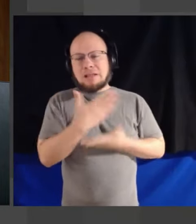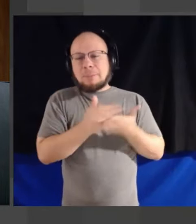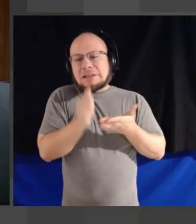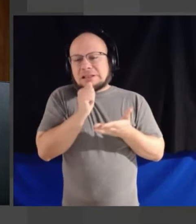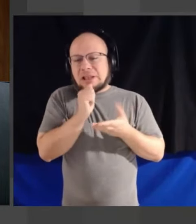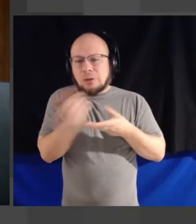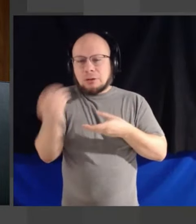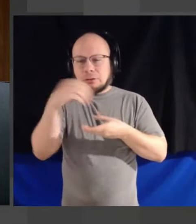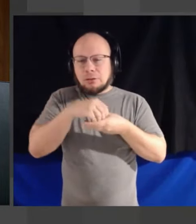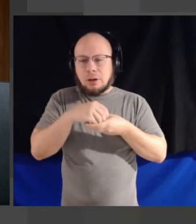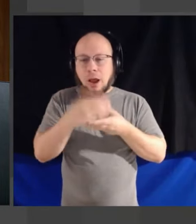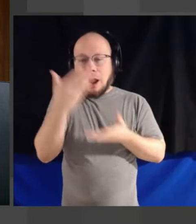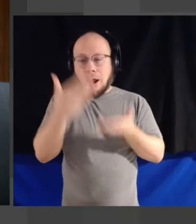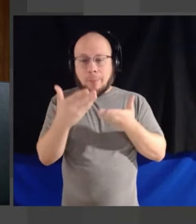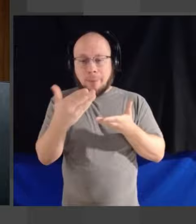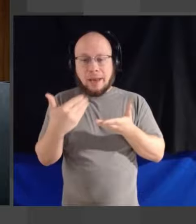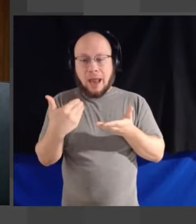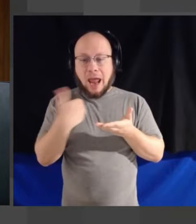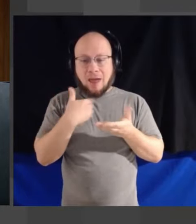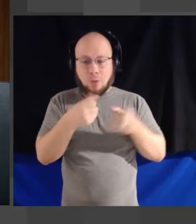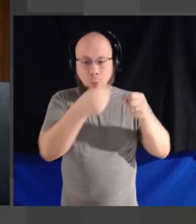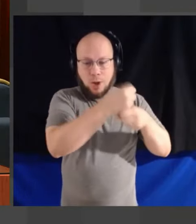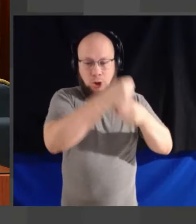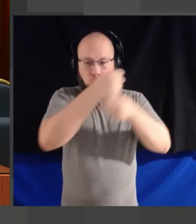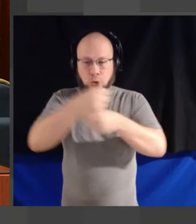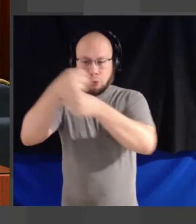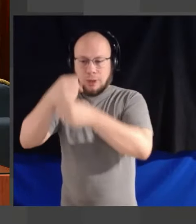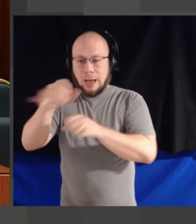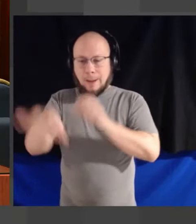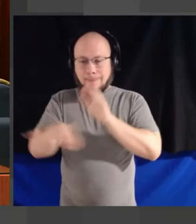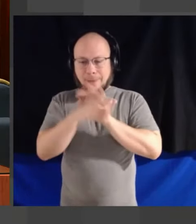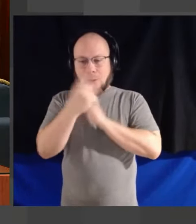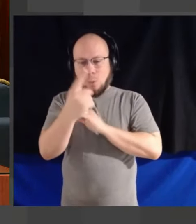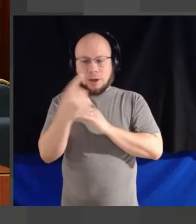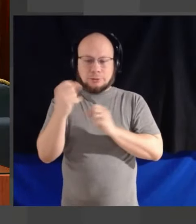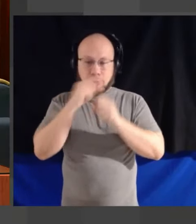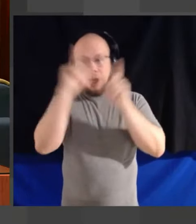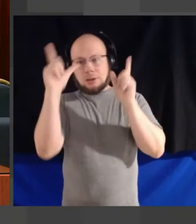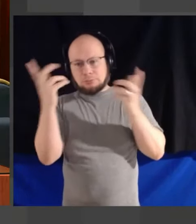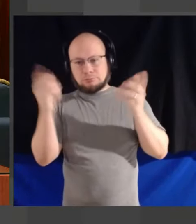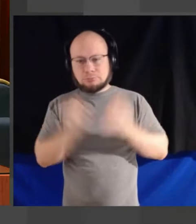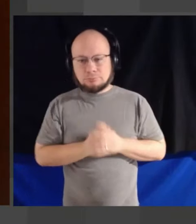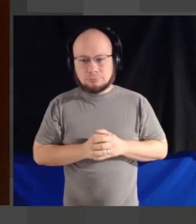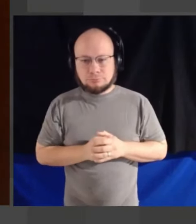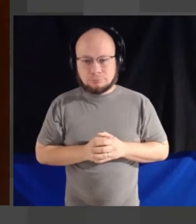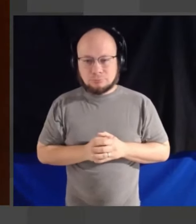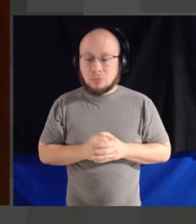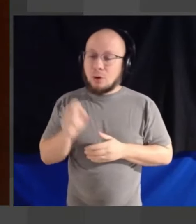DAY WHICH HAS A BUNCH.